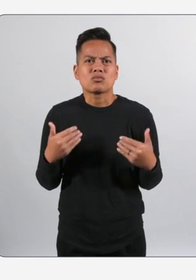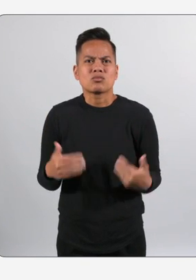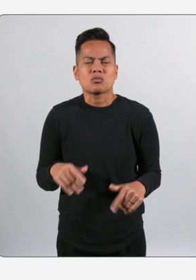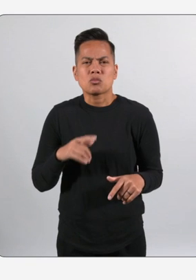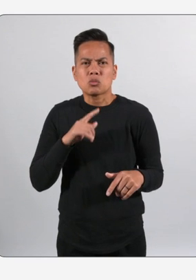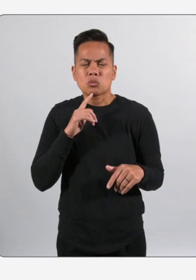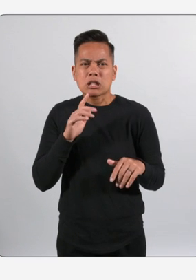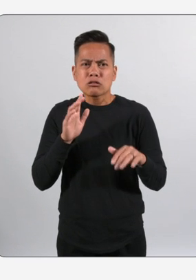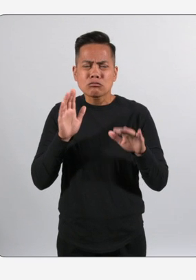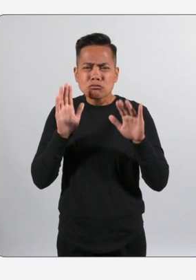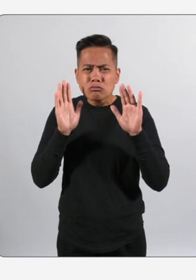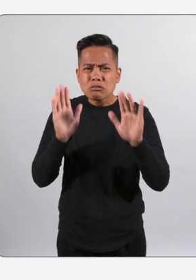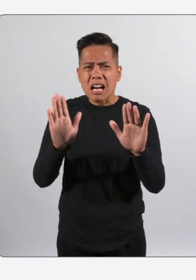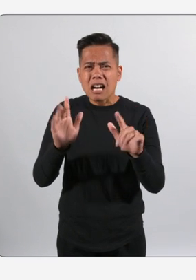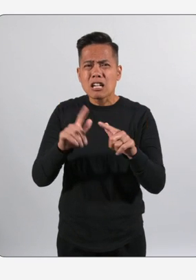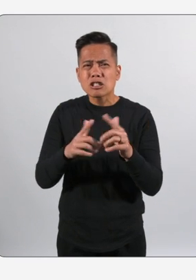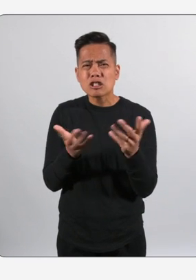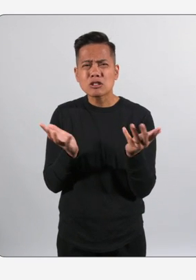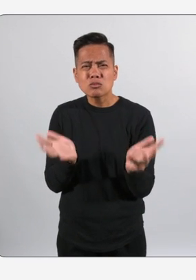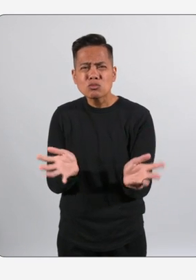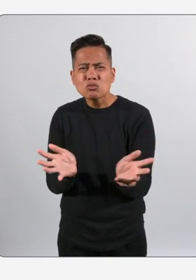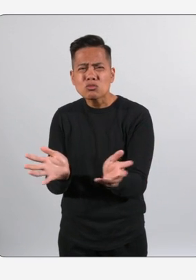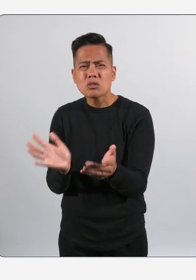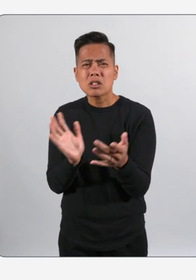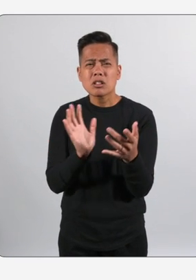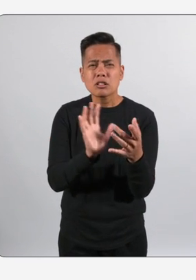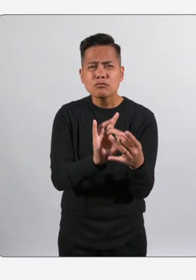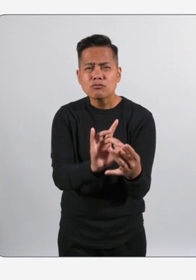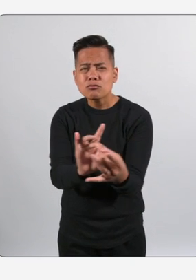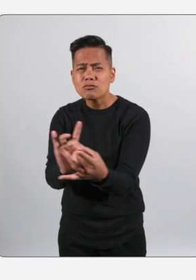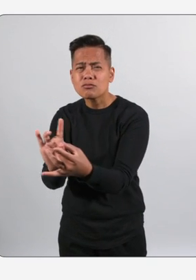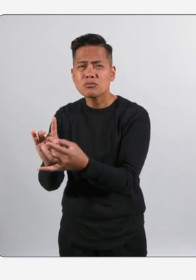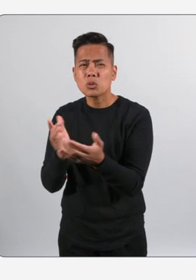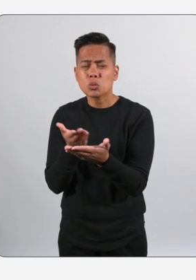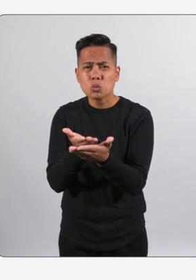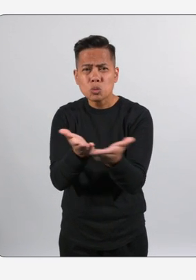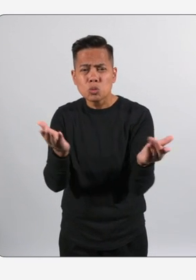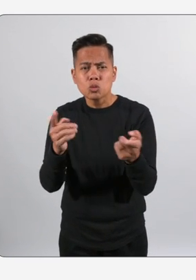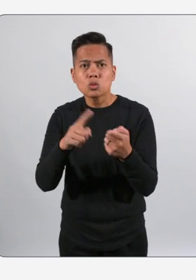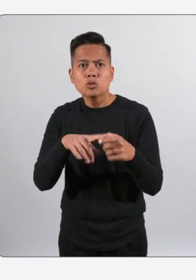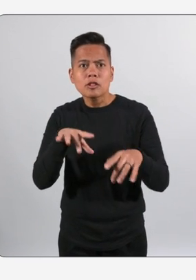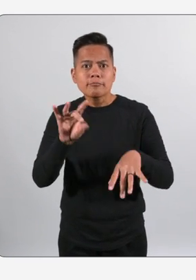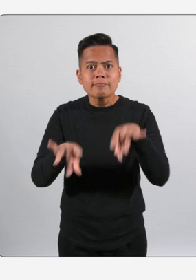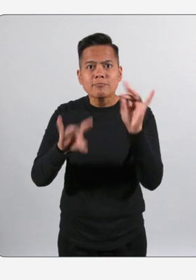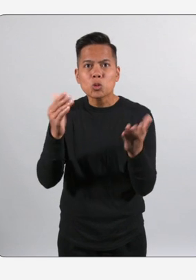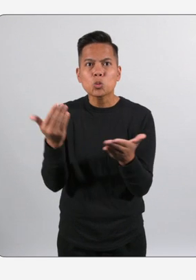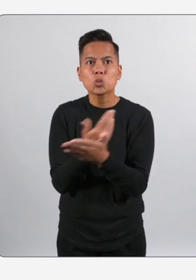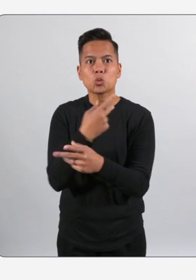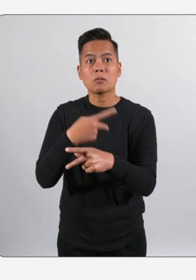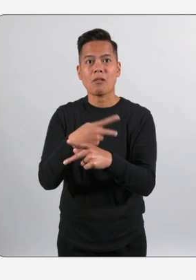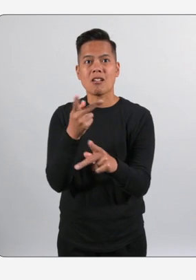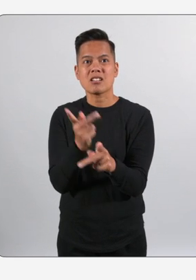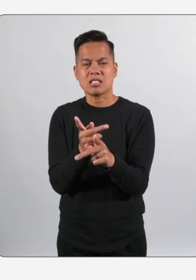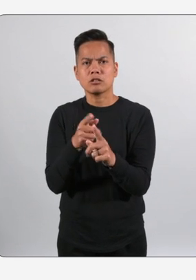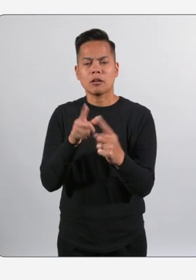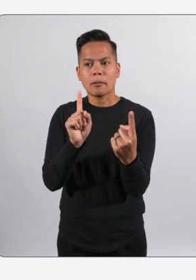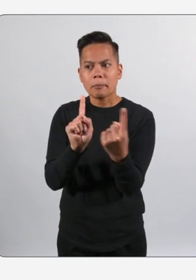It's such a great chance for us to connect with you and for you to discover our newest products and meet directly with the